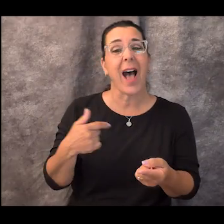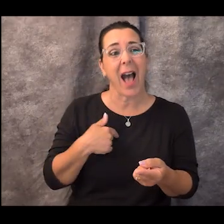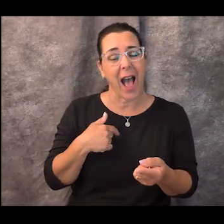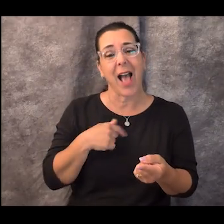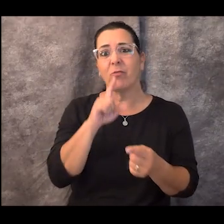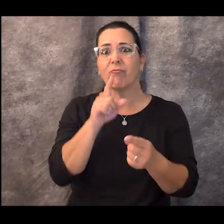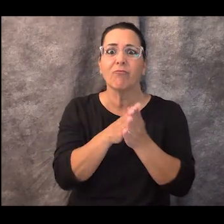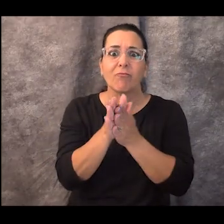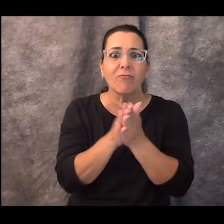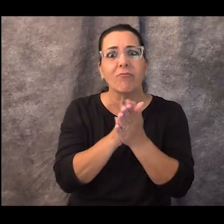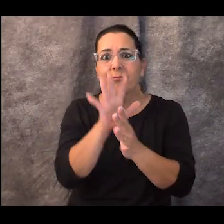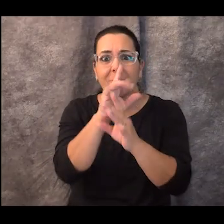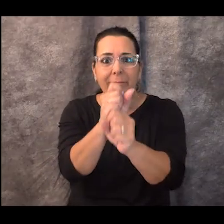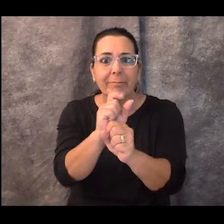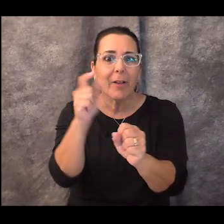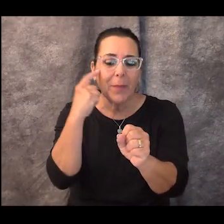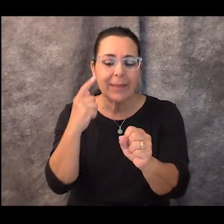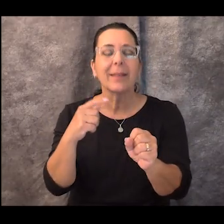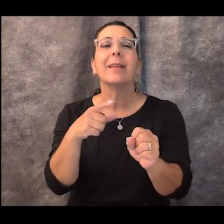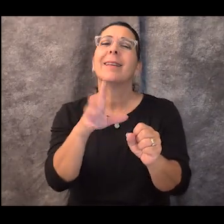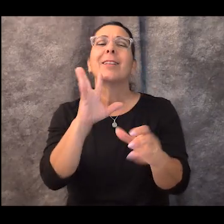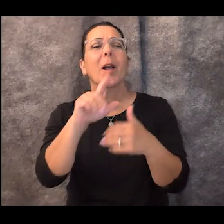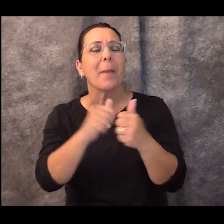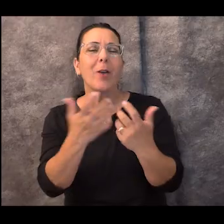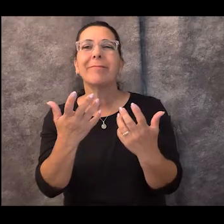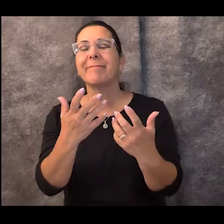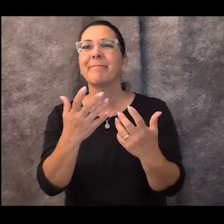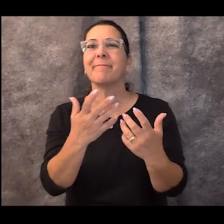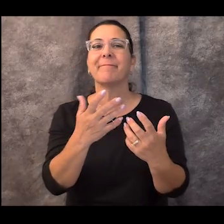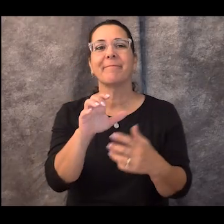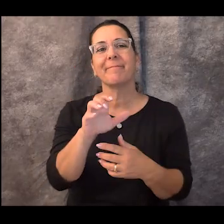You talk about civic engagement and voting and people don't always think about it year round.